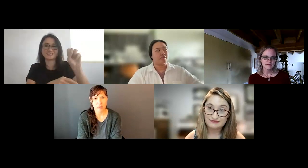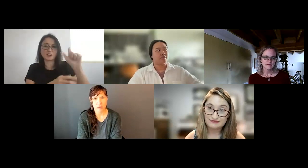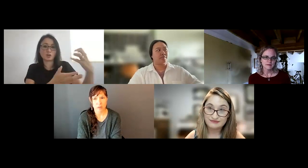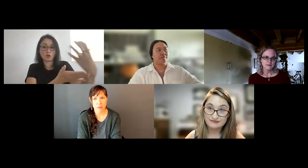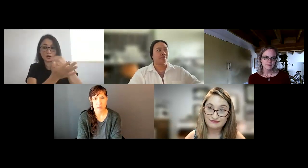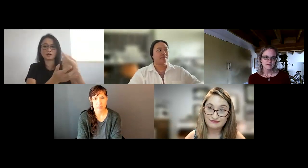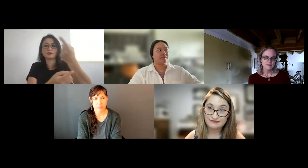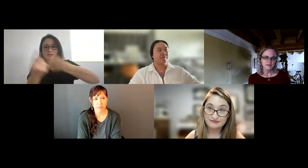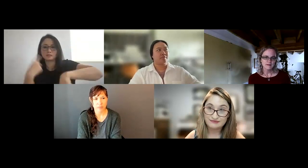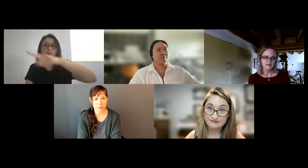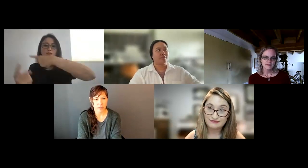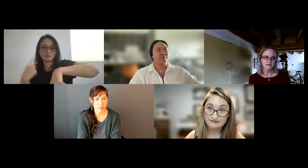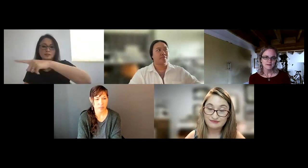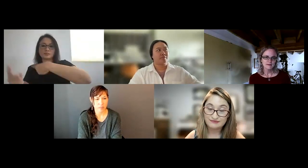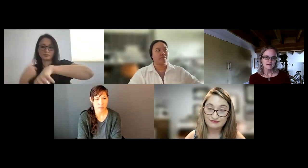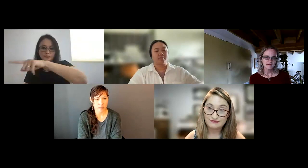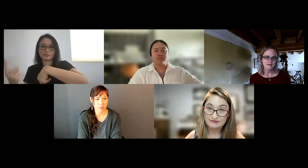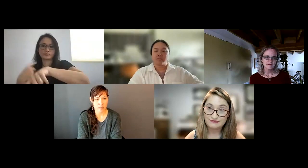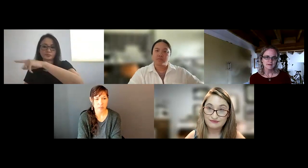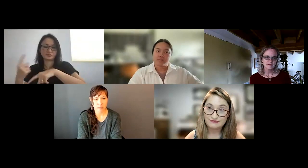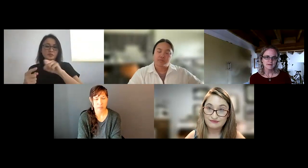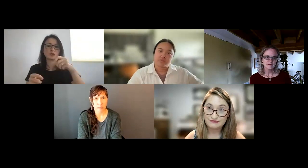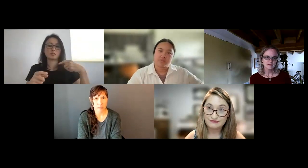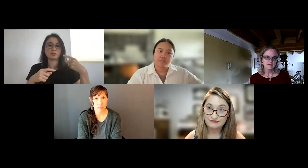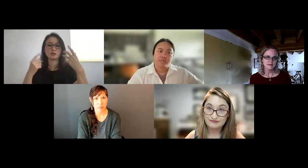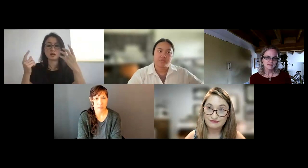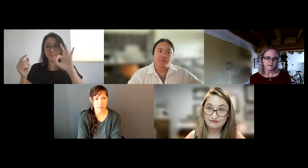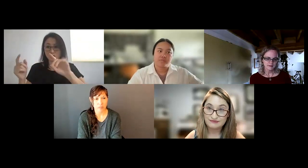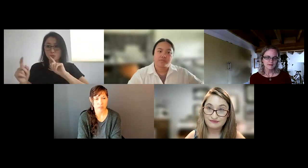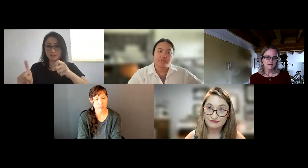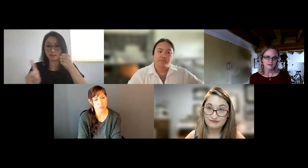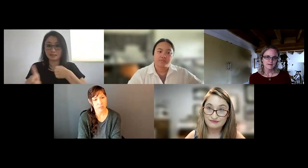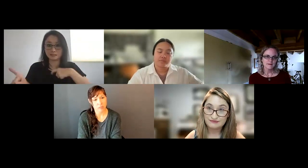So I would use the sales that I can actually rotate them into the business.